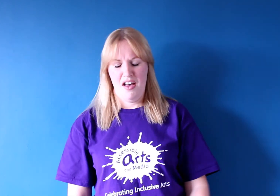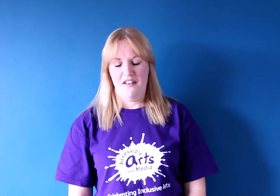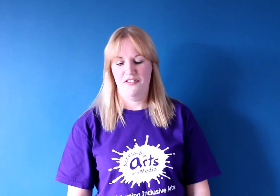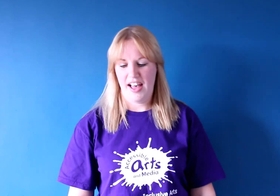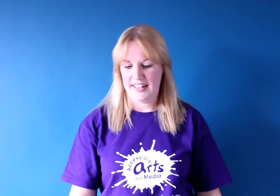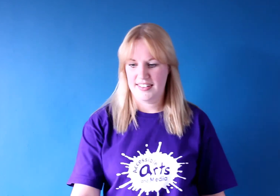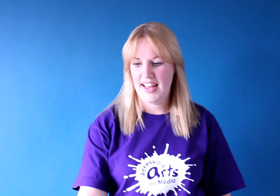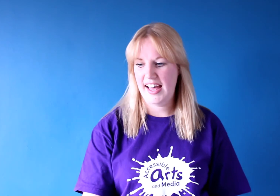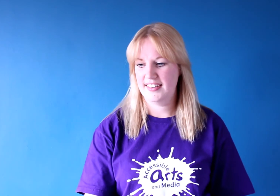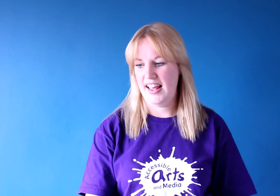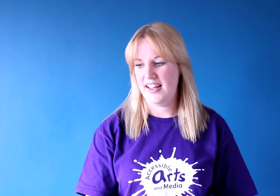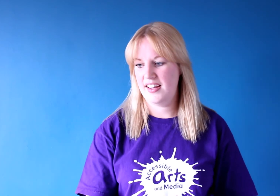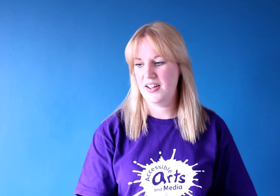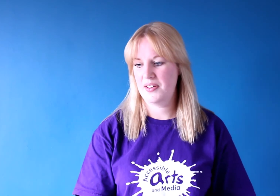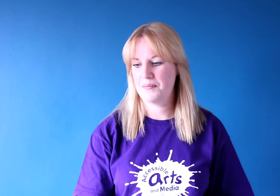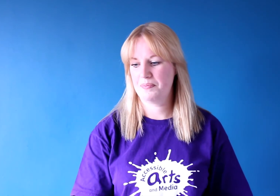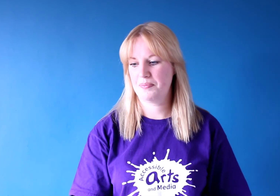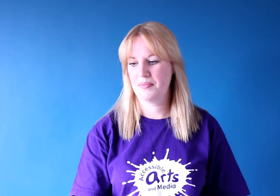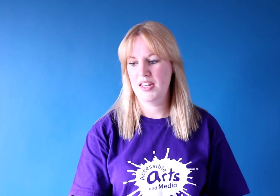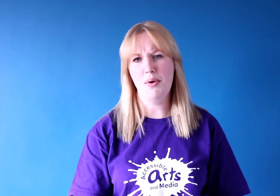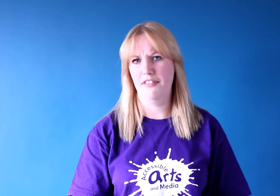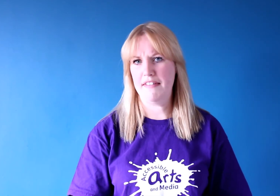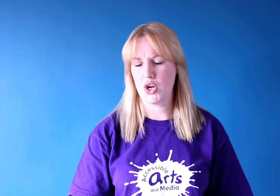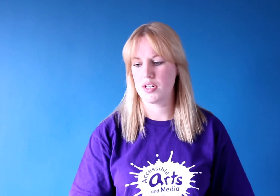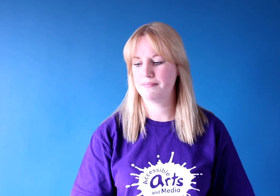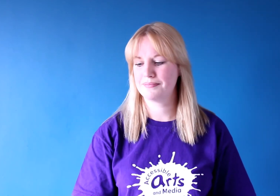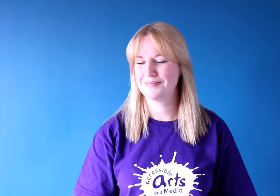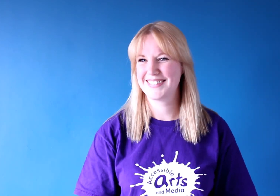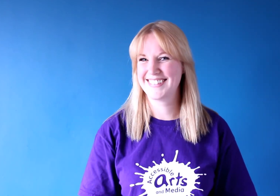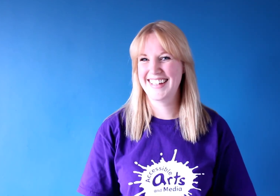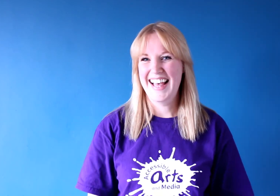Fantastic. You're very good.